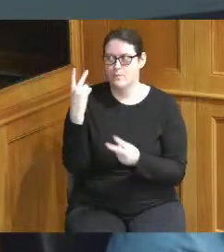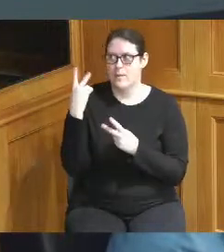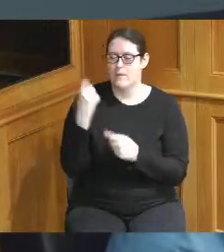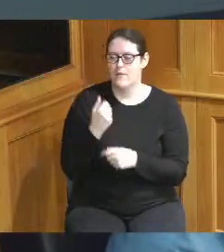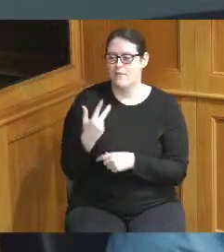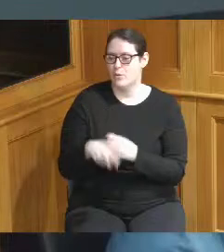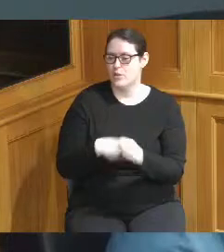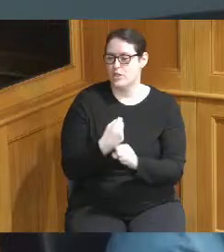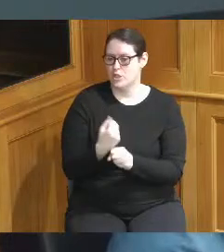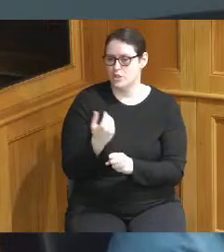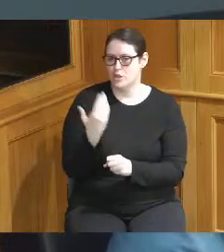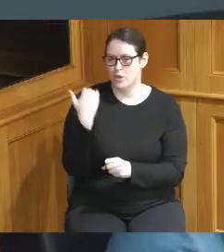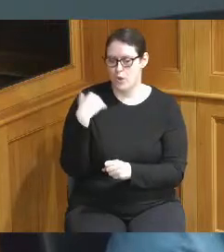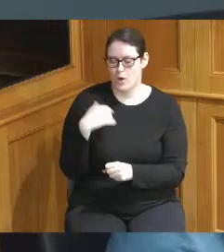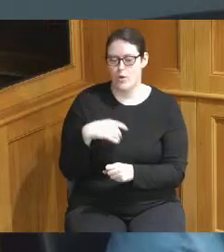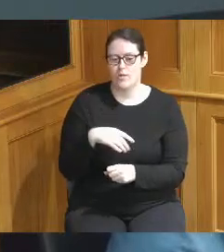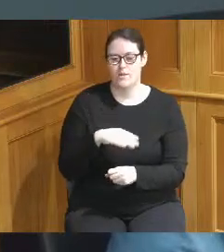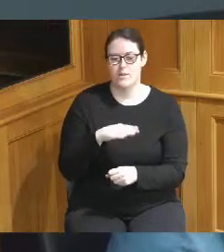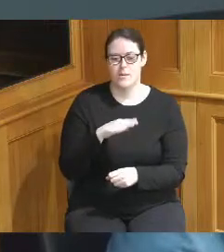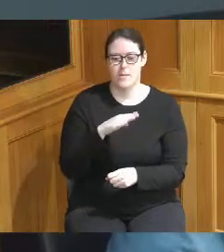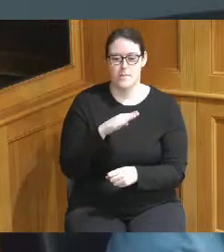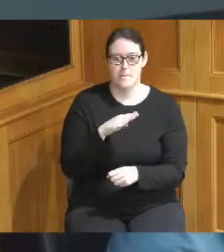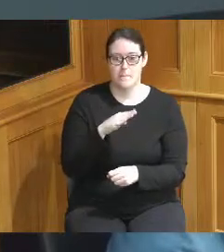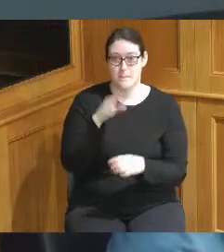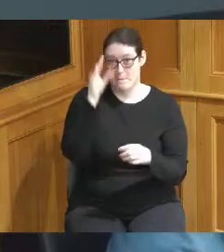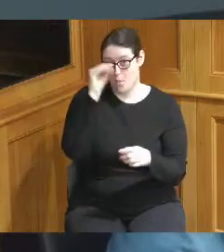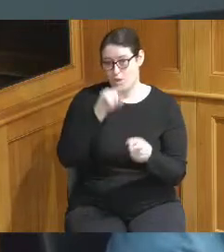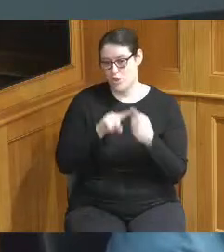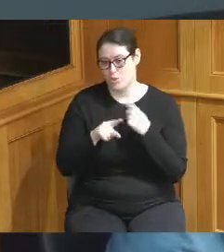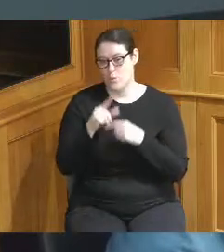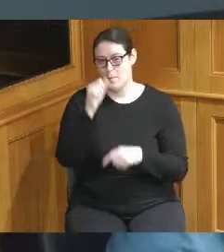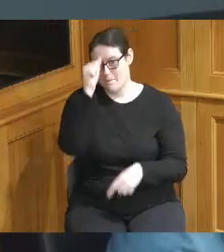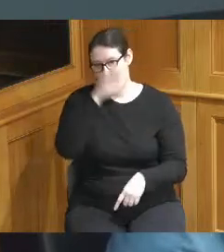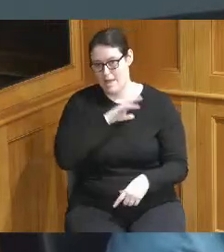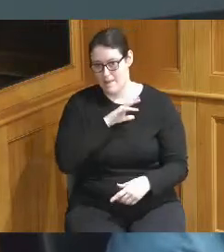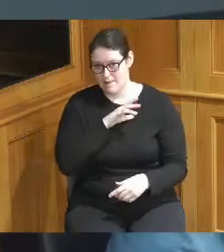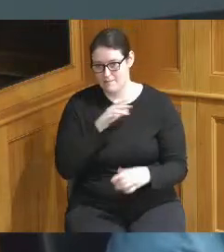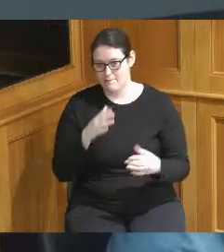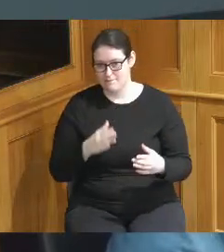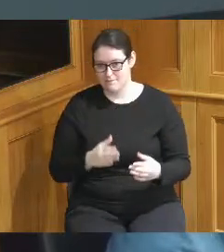constru- construction problem but I want to get an answer I don't want to be studying the problem I